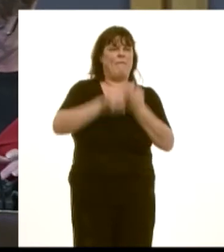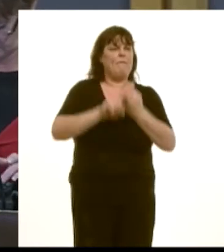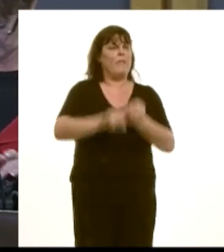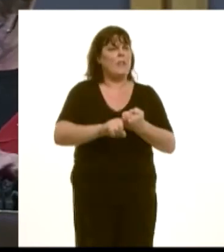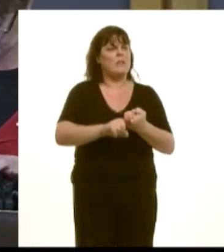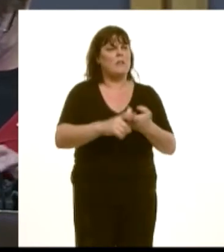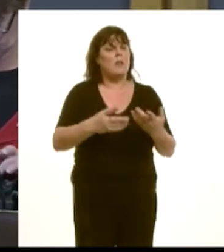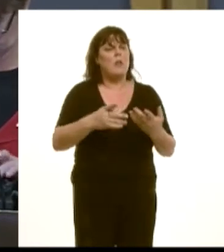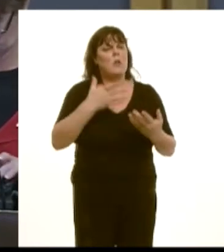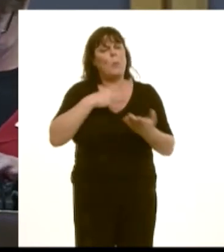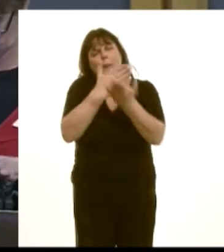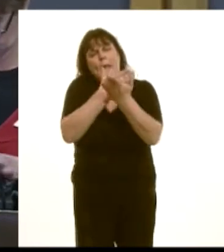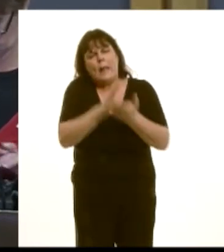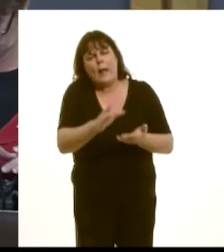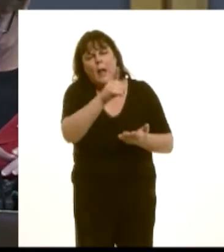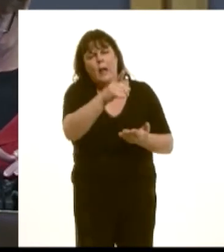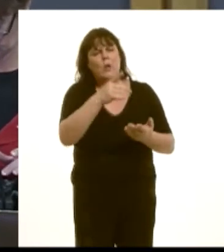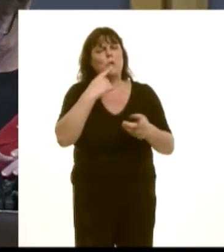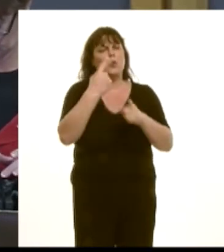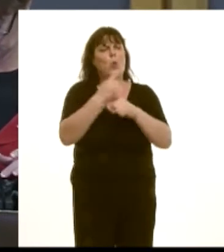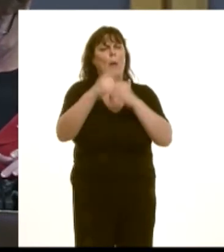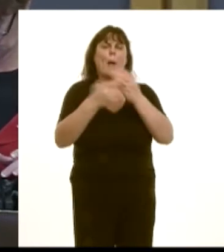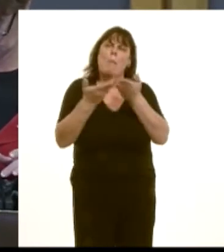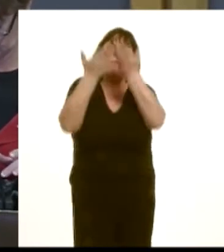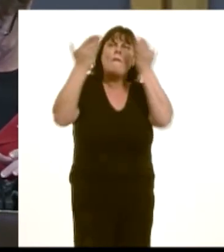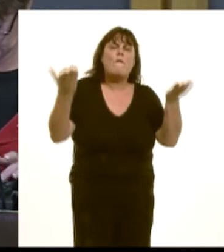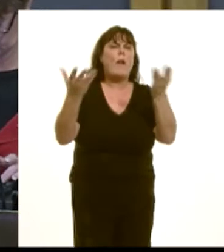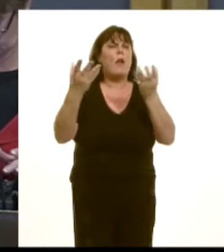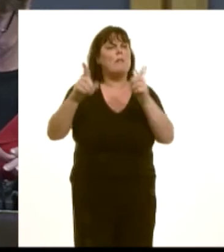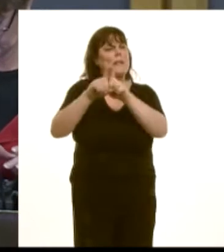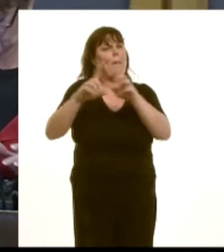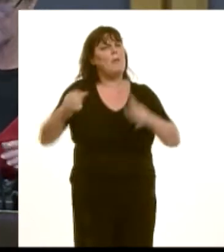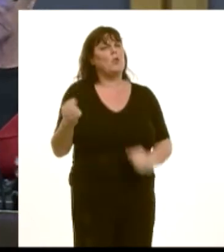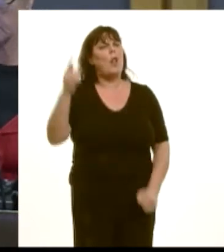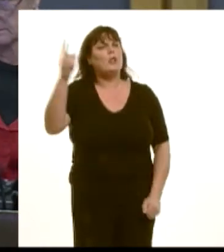First Minister: when you talk of parity with Scotland, you do not actually mean it at all,